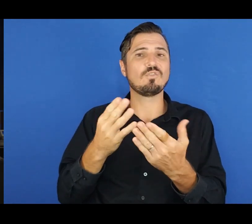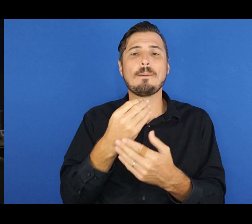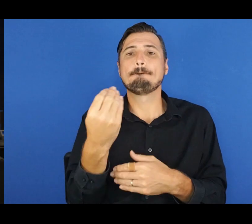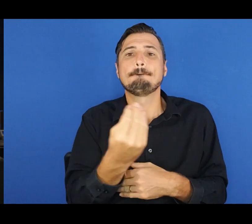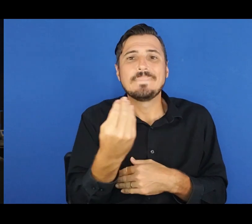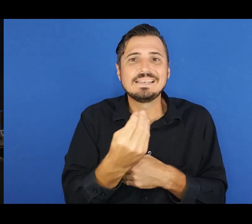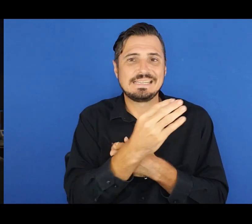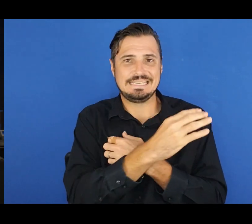when available.